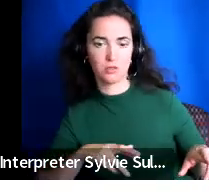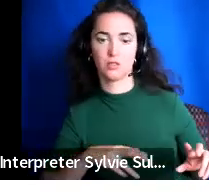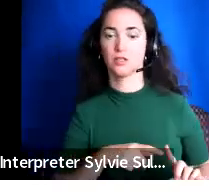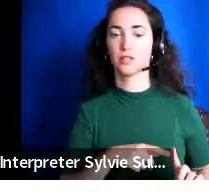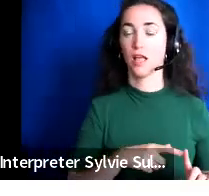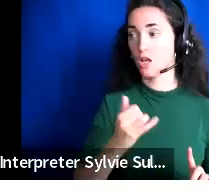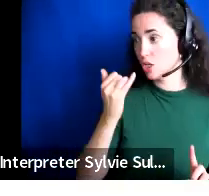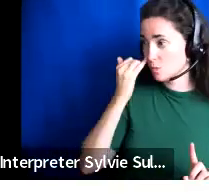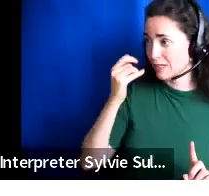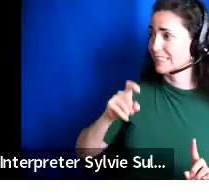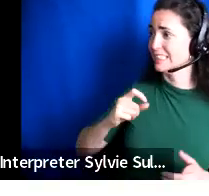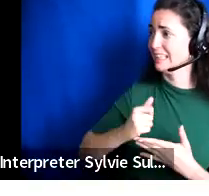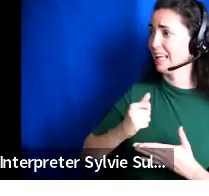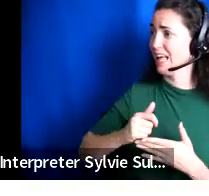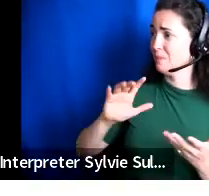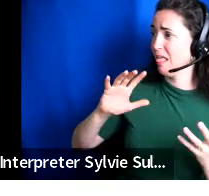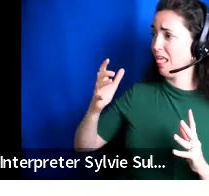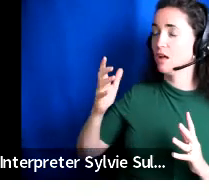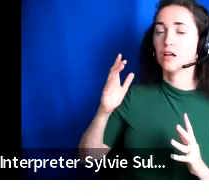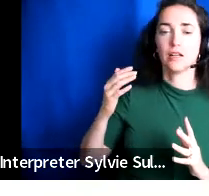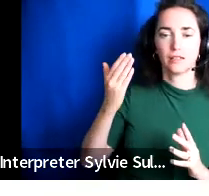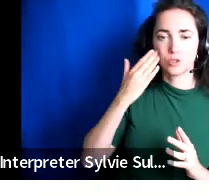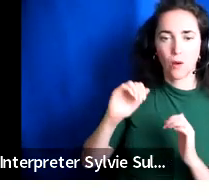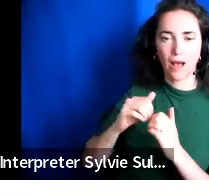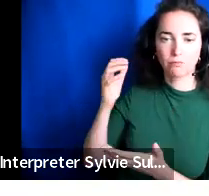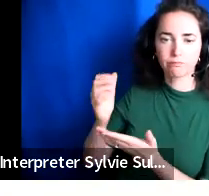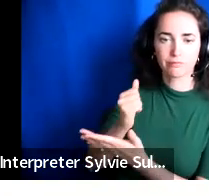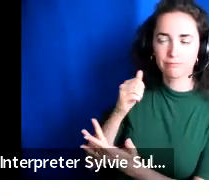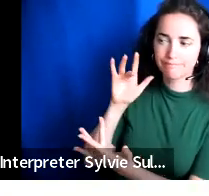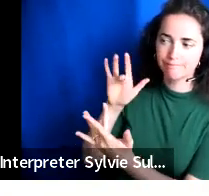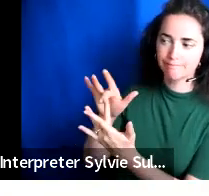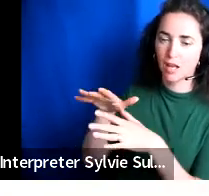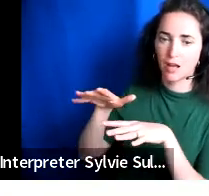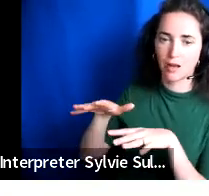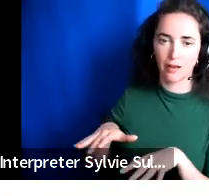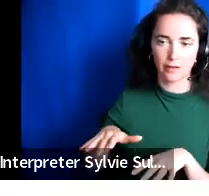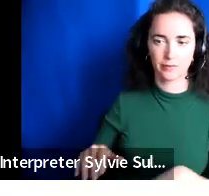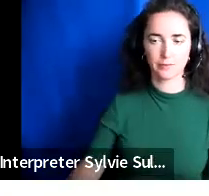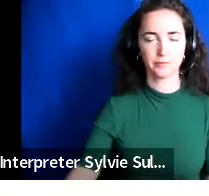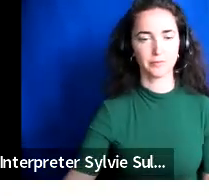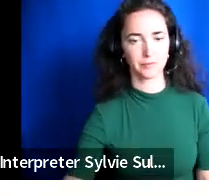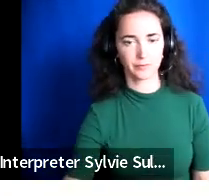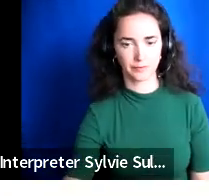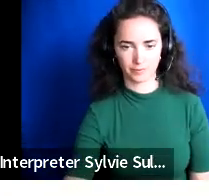In the midst of that crisis